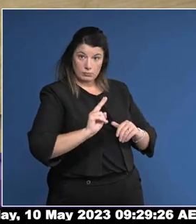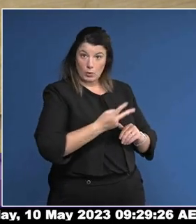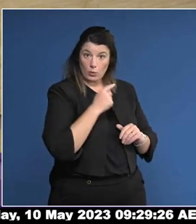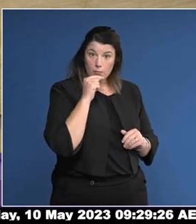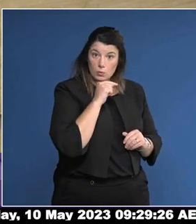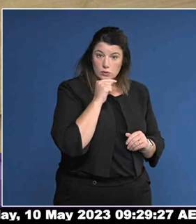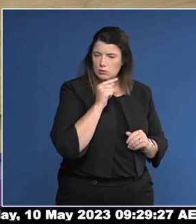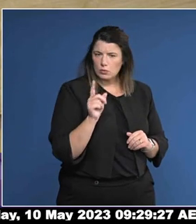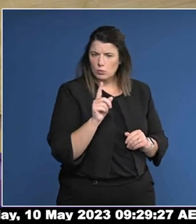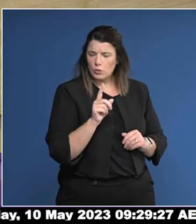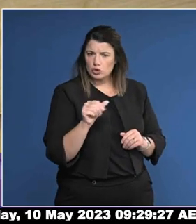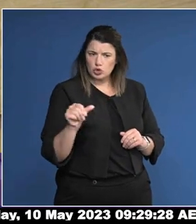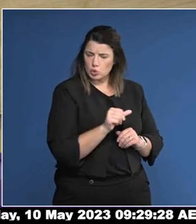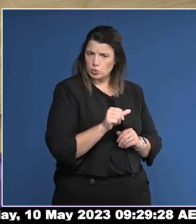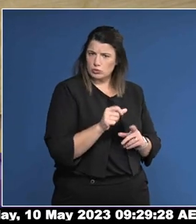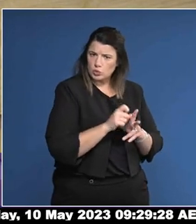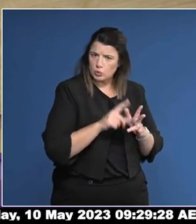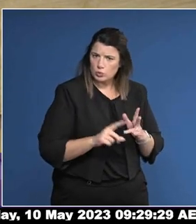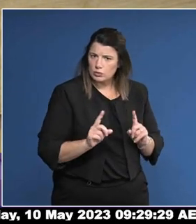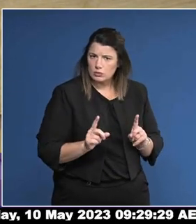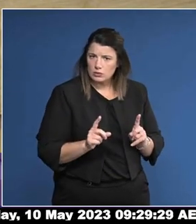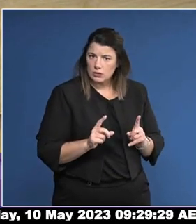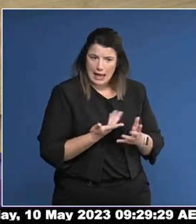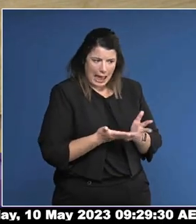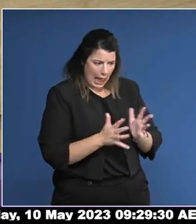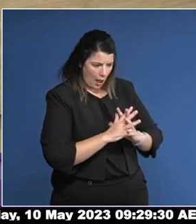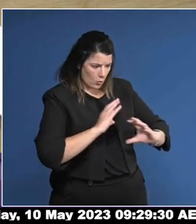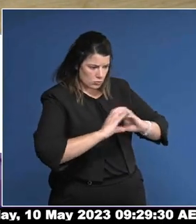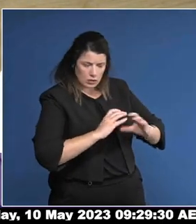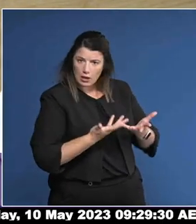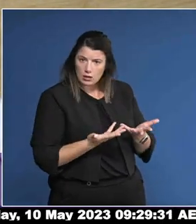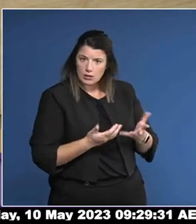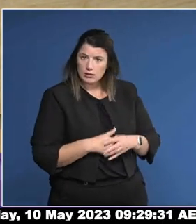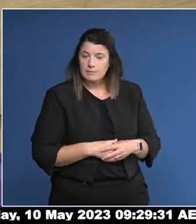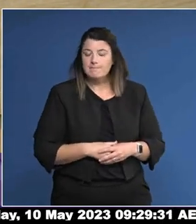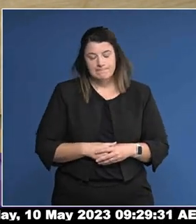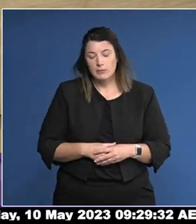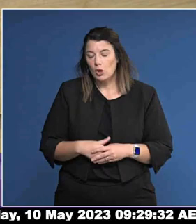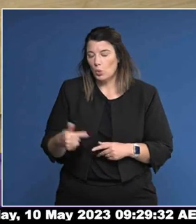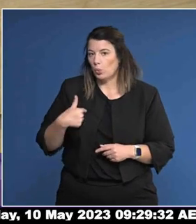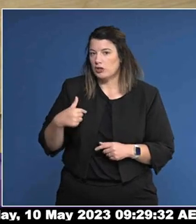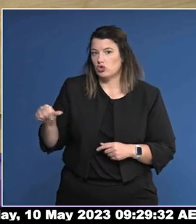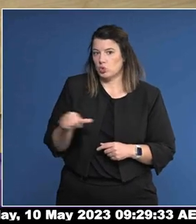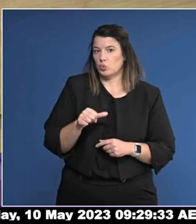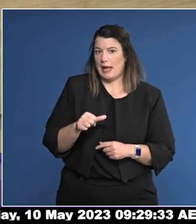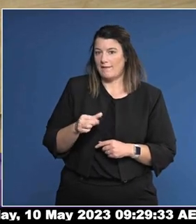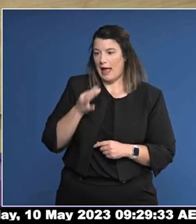What should have happened in terms of communication with them? We should have sought information, particularly from the school,